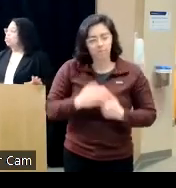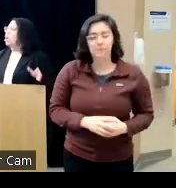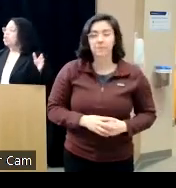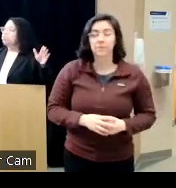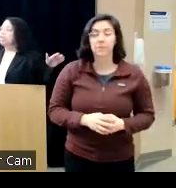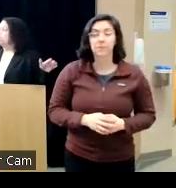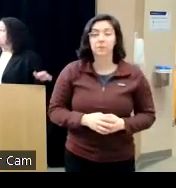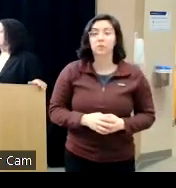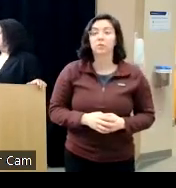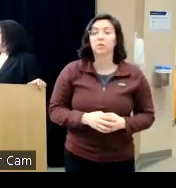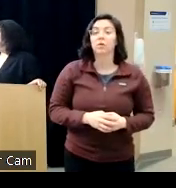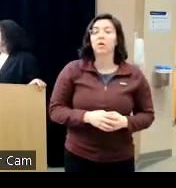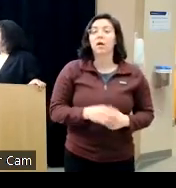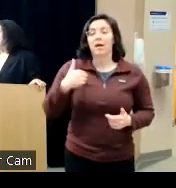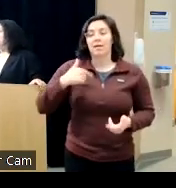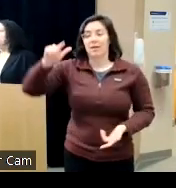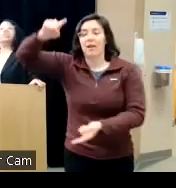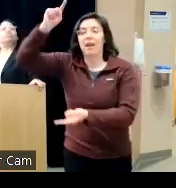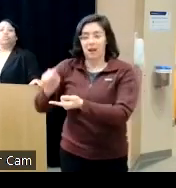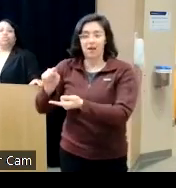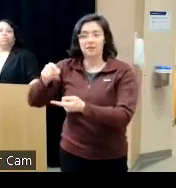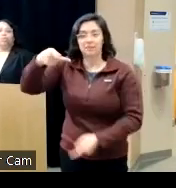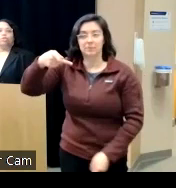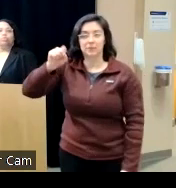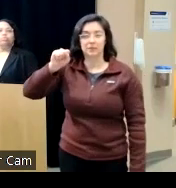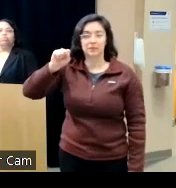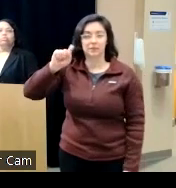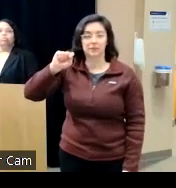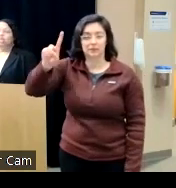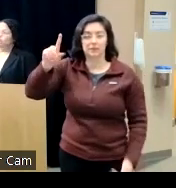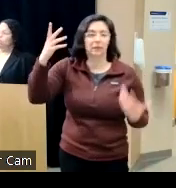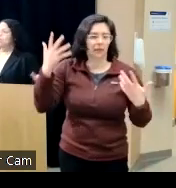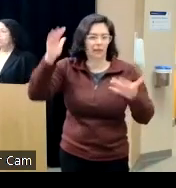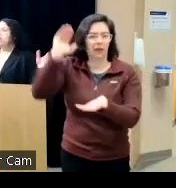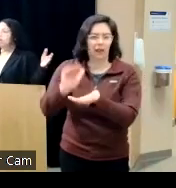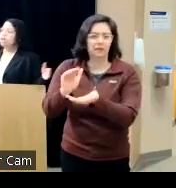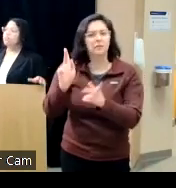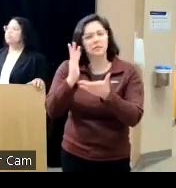they had much lower rates of post-traumatic stress disorder now some people might think oh that